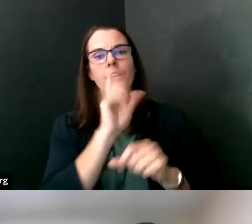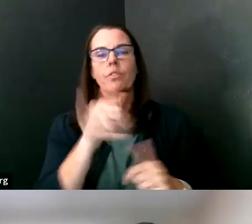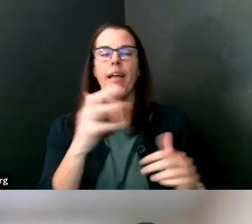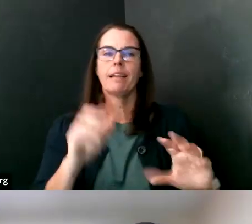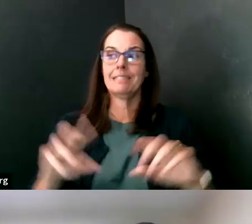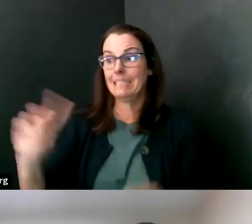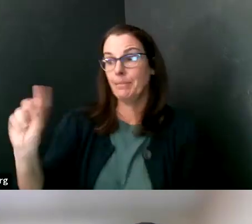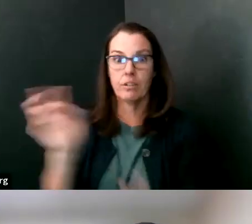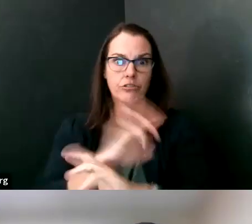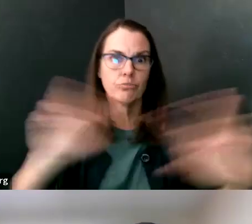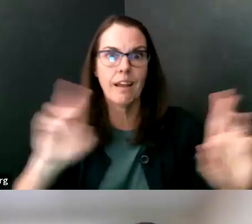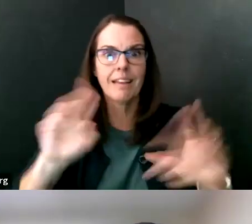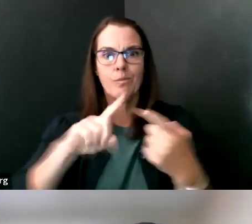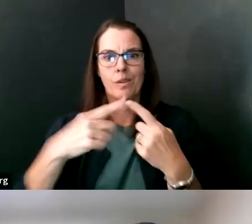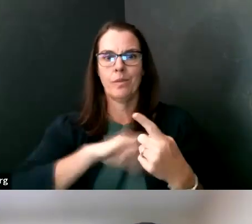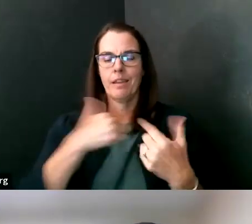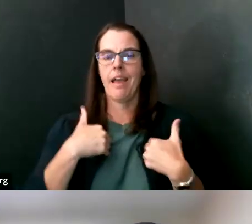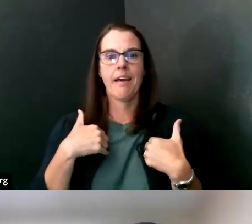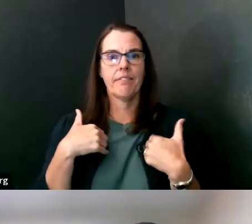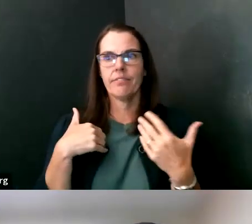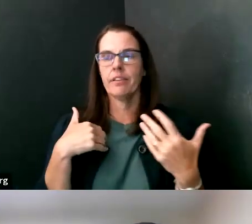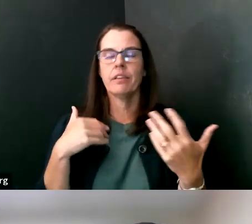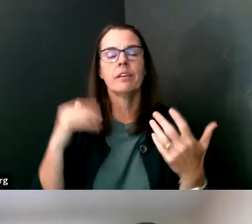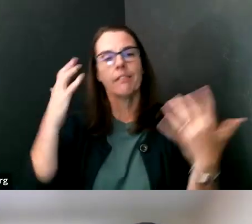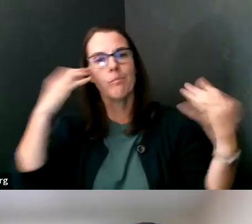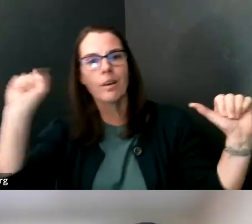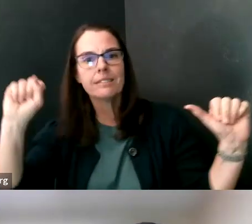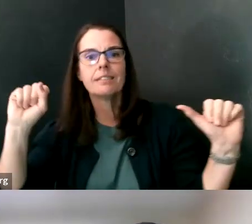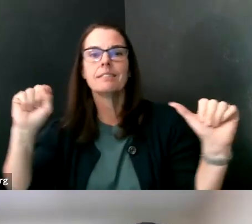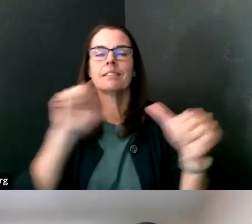are ready when we next have a trifecta, when we have a president in the White House and